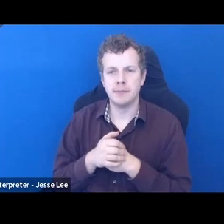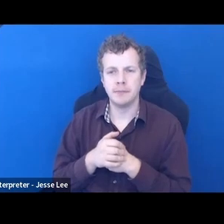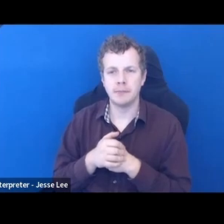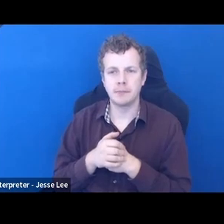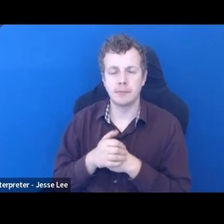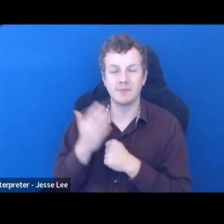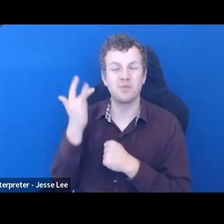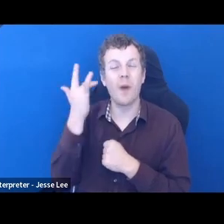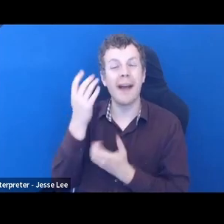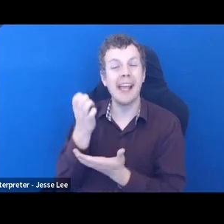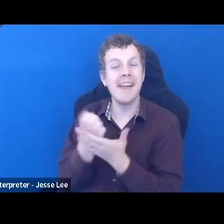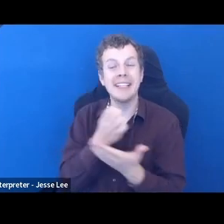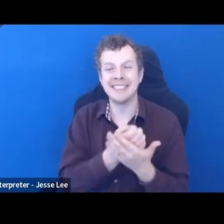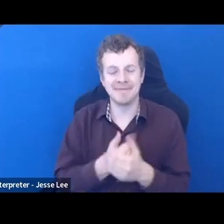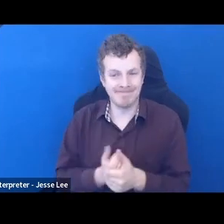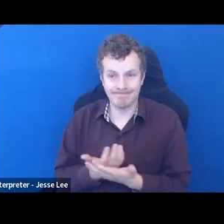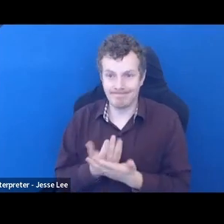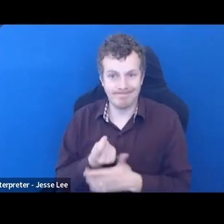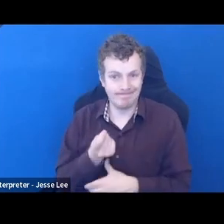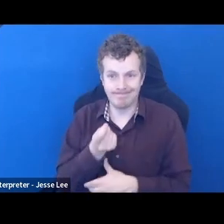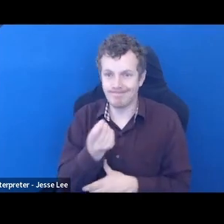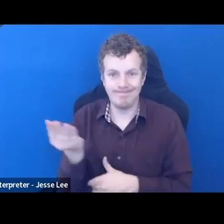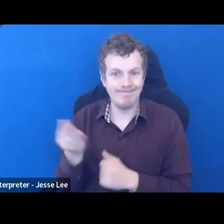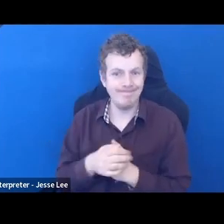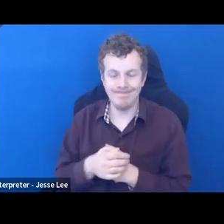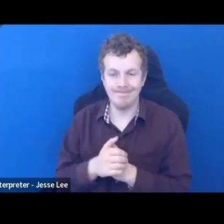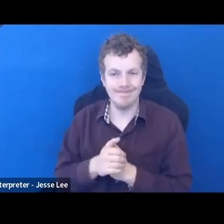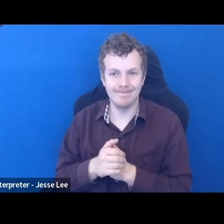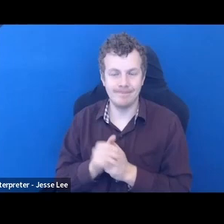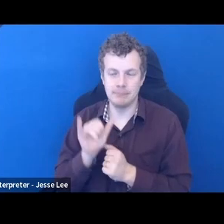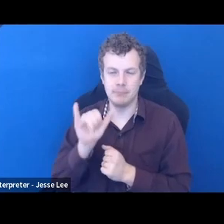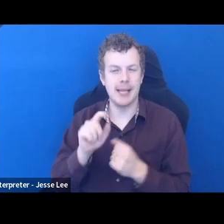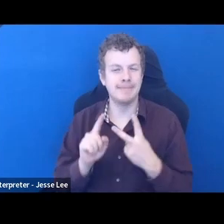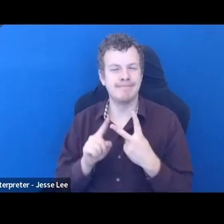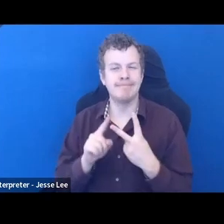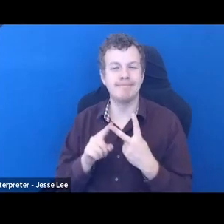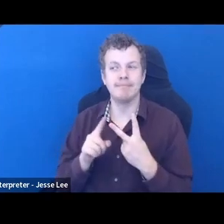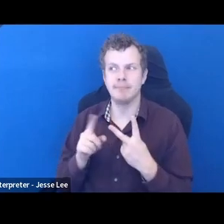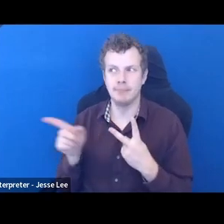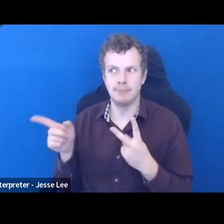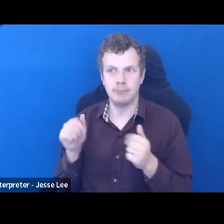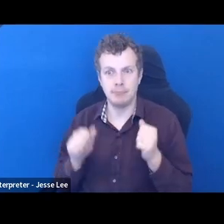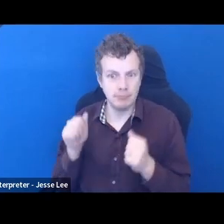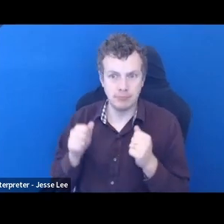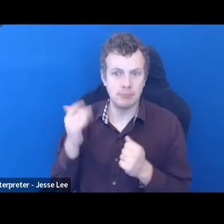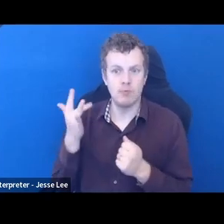That was our second main theme captured regarding the decision-making process.